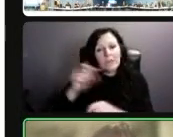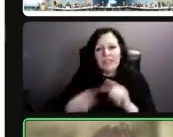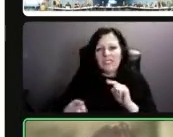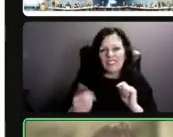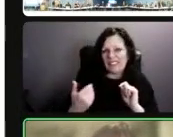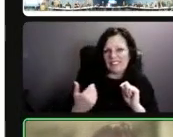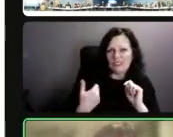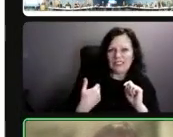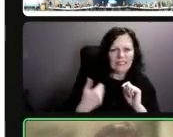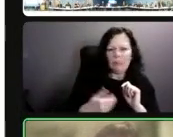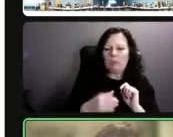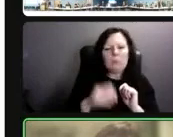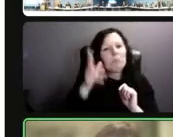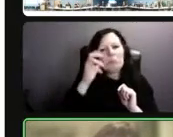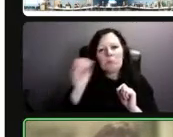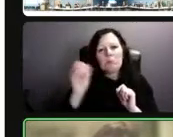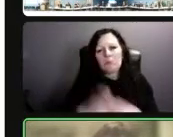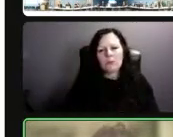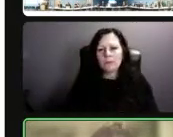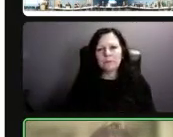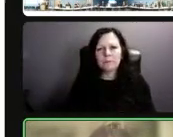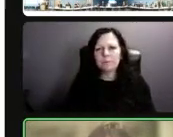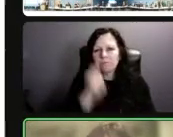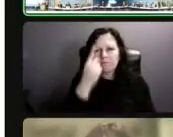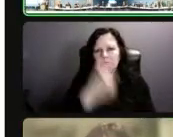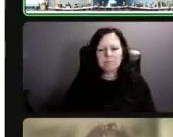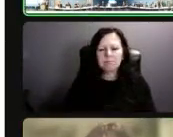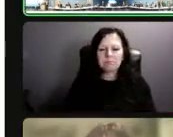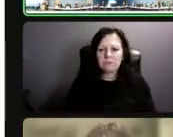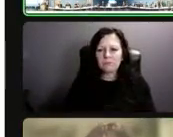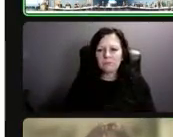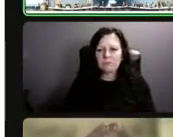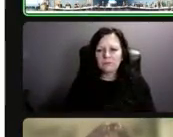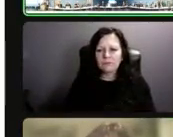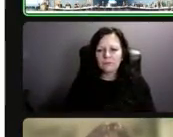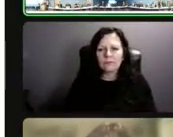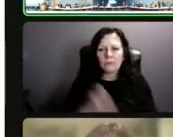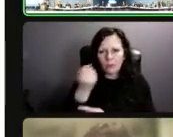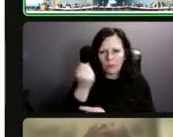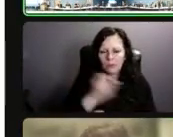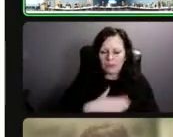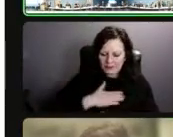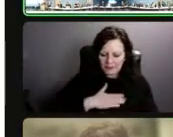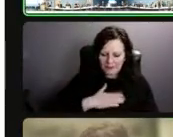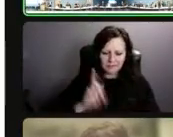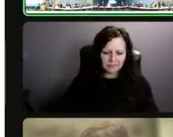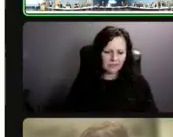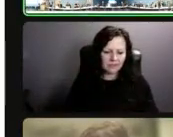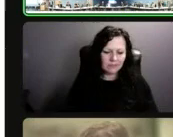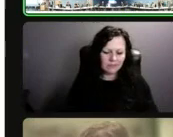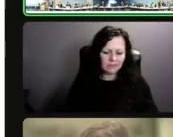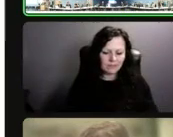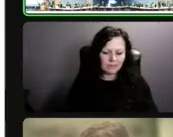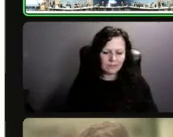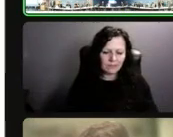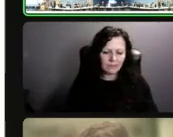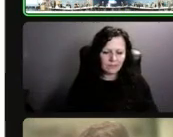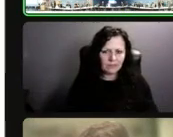SO I WAS I WAS ABLE TO HEAR